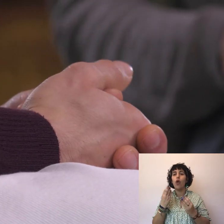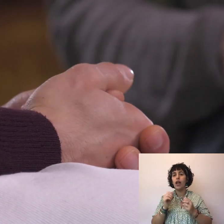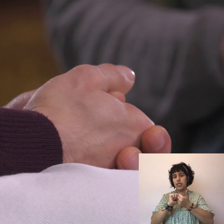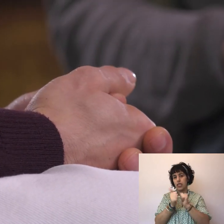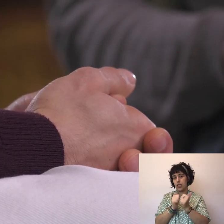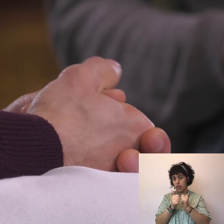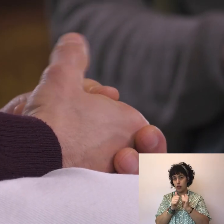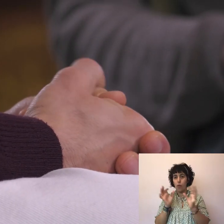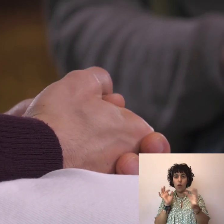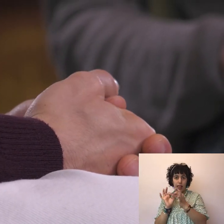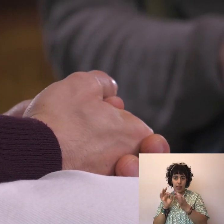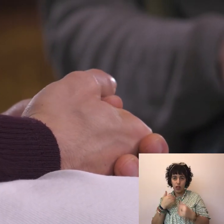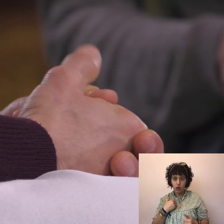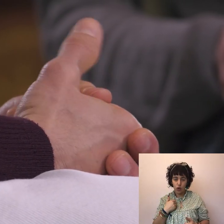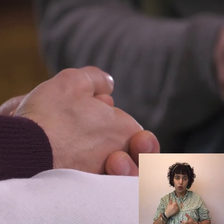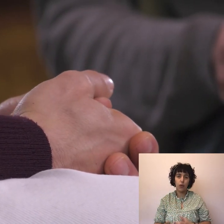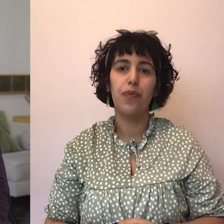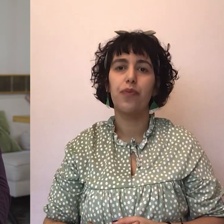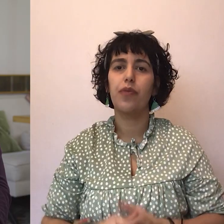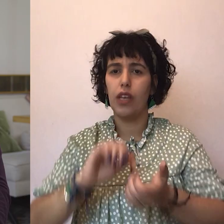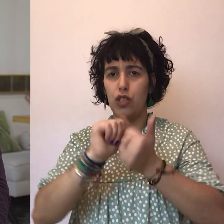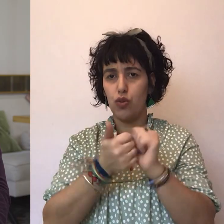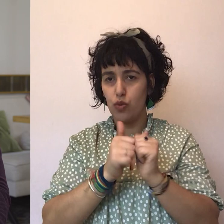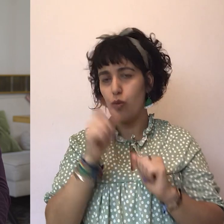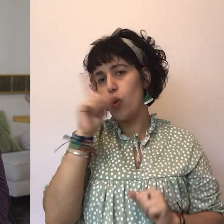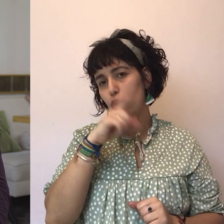It is the greatest pleasure to me. Already I put it in my performance character